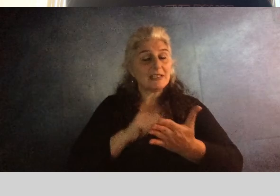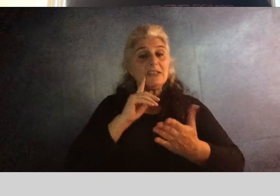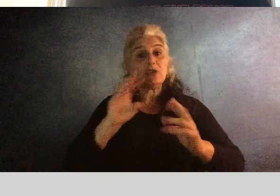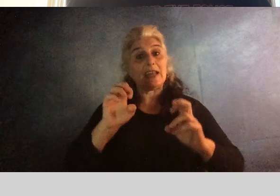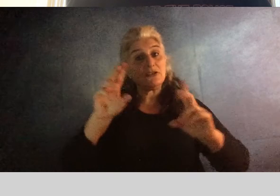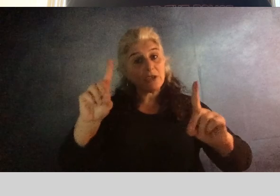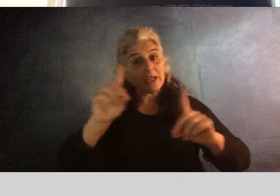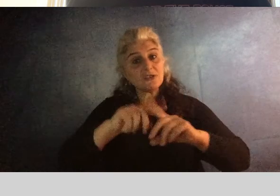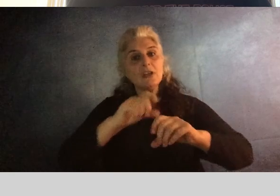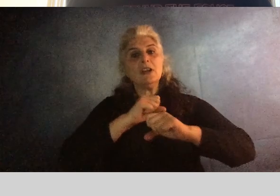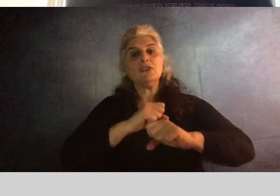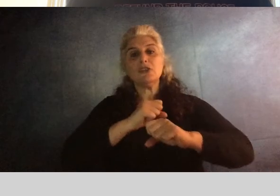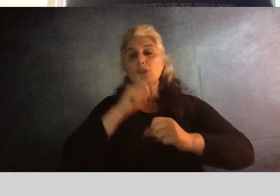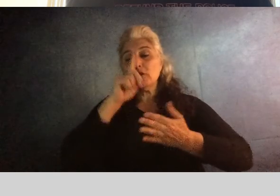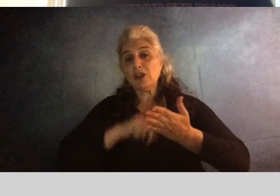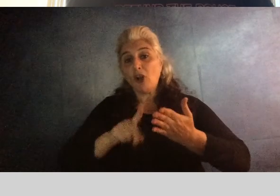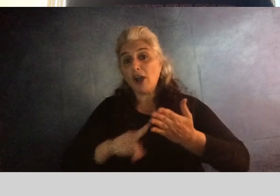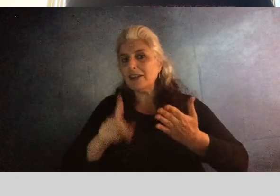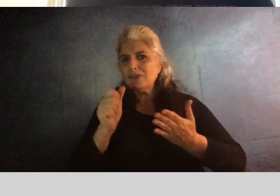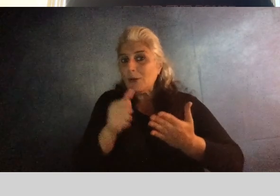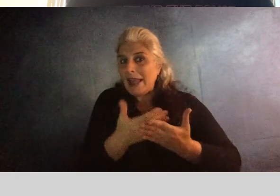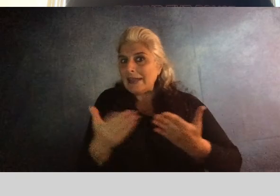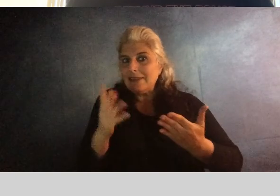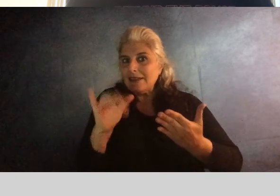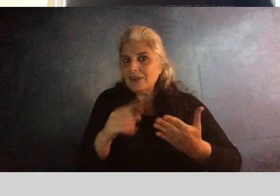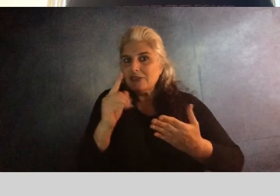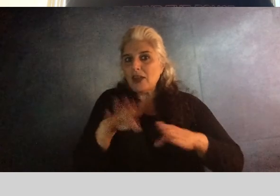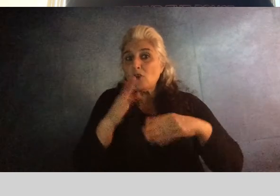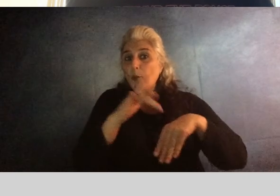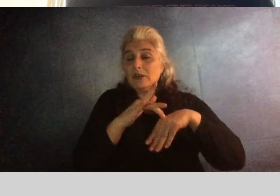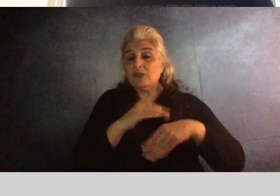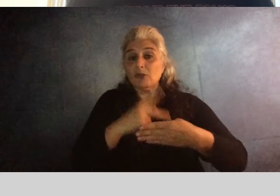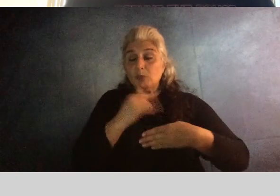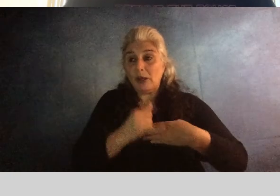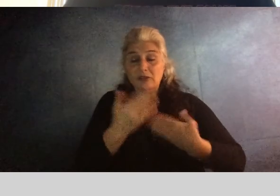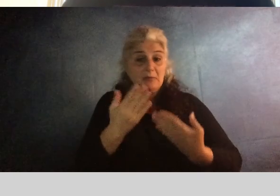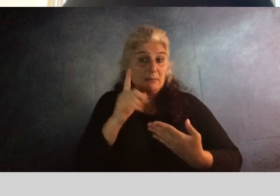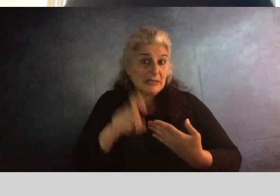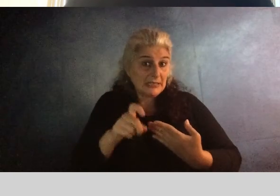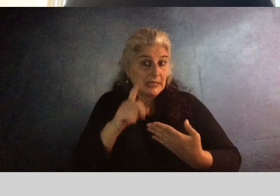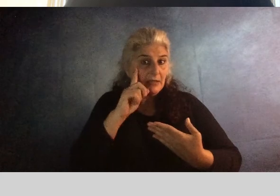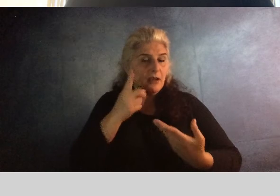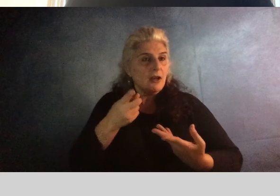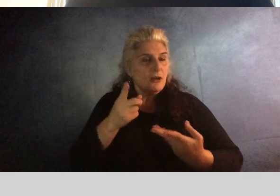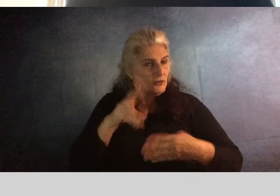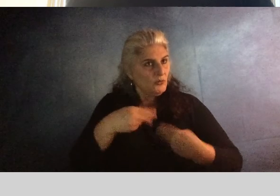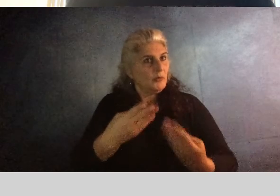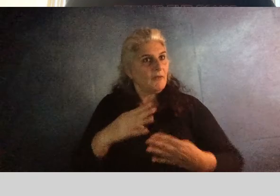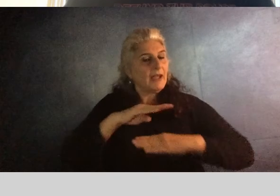security audits, or anything else that an open source project might need to meet the needs of its community.